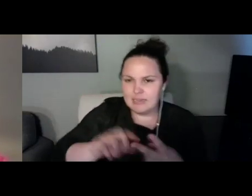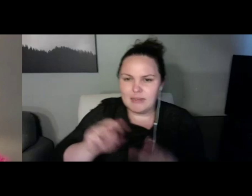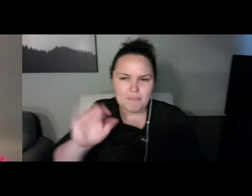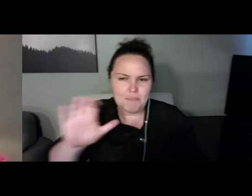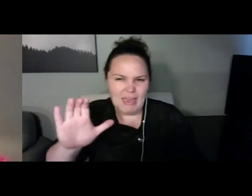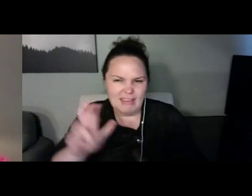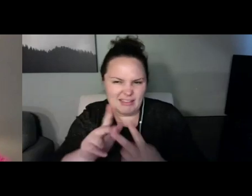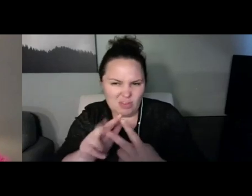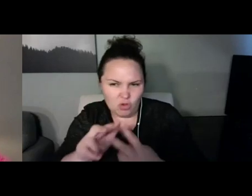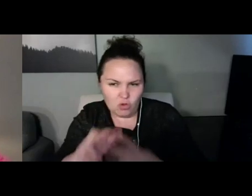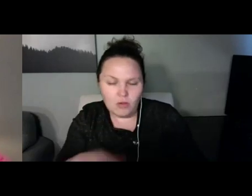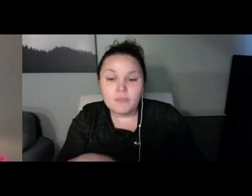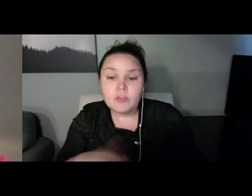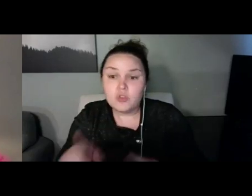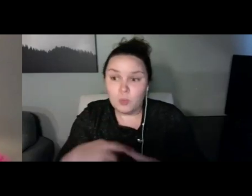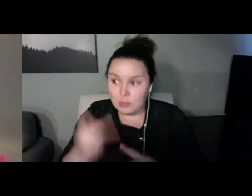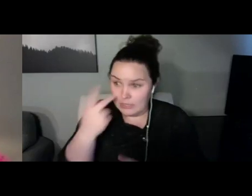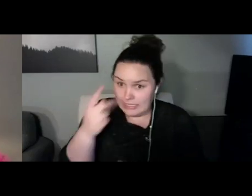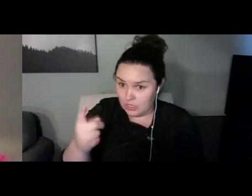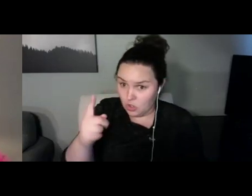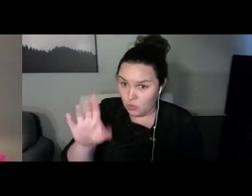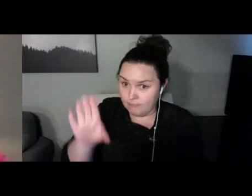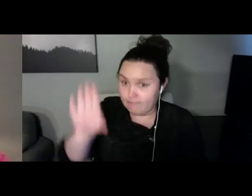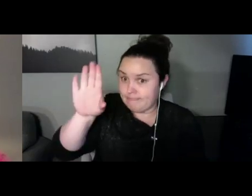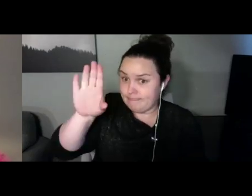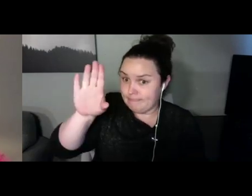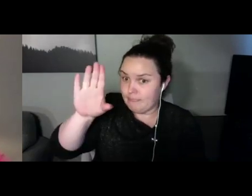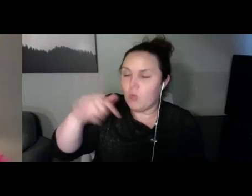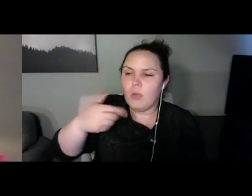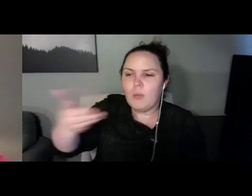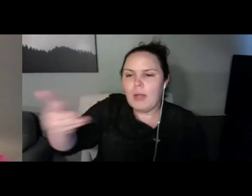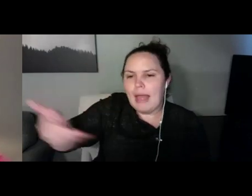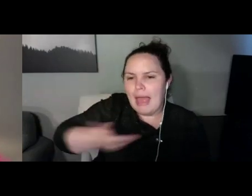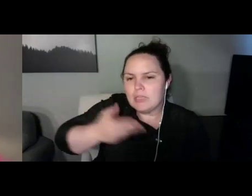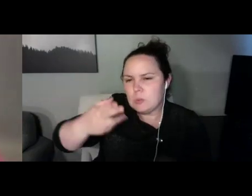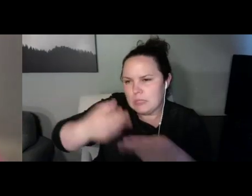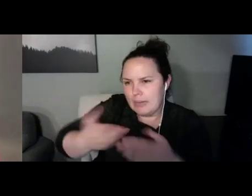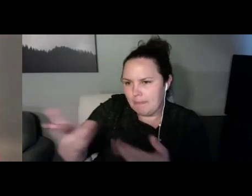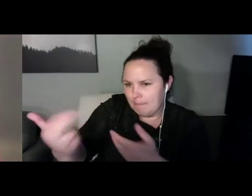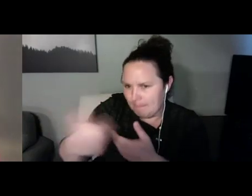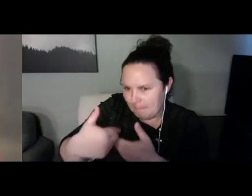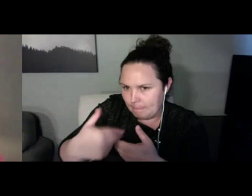you can ask your question. If you have any questions about accessibility,